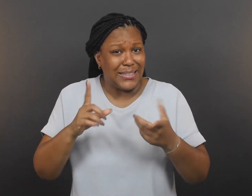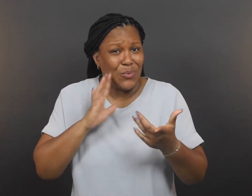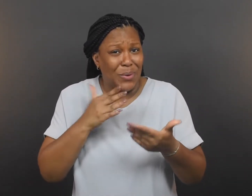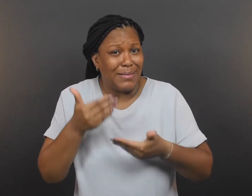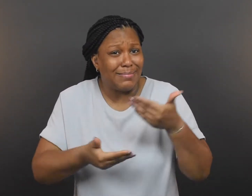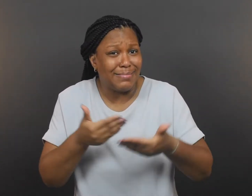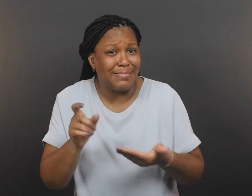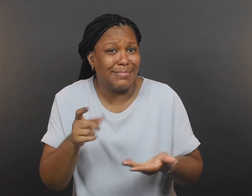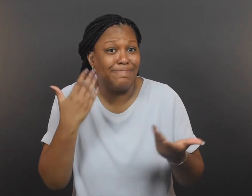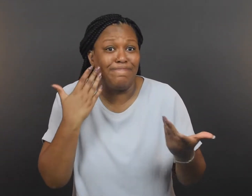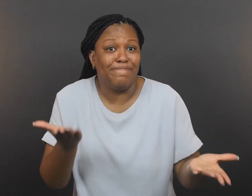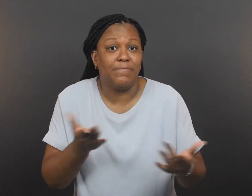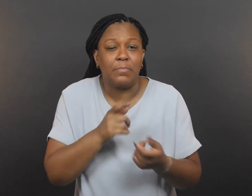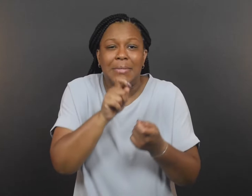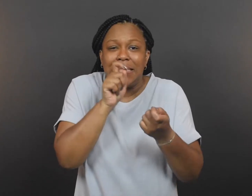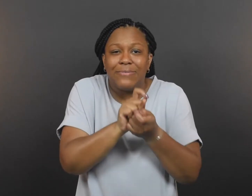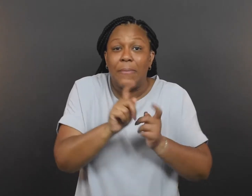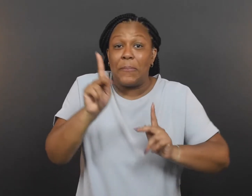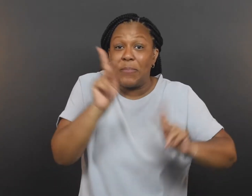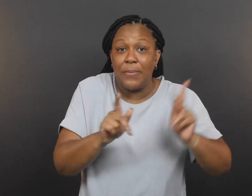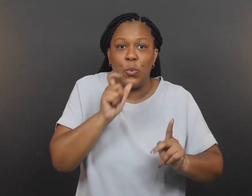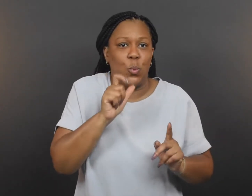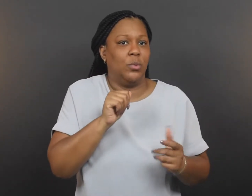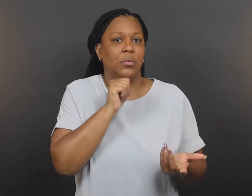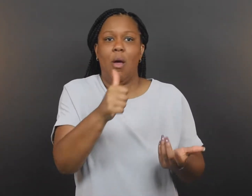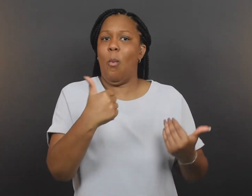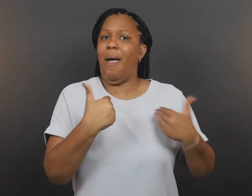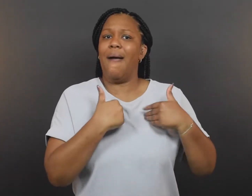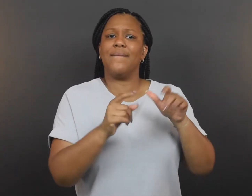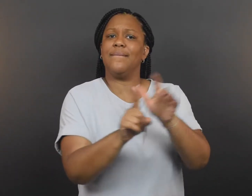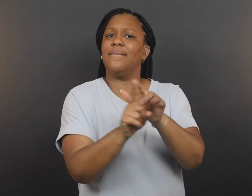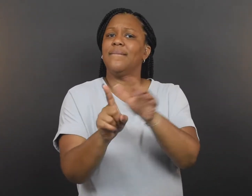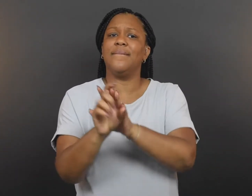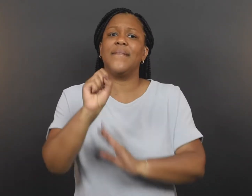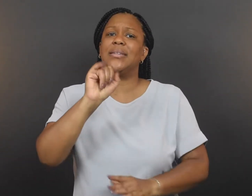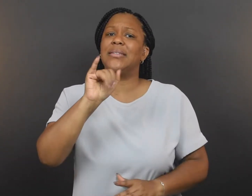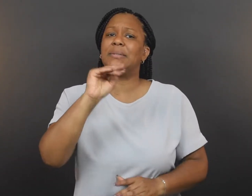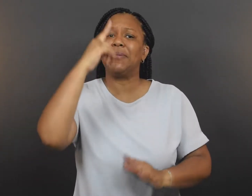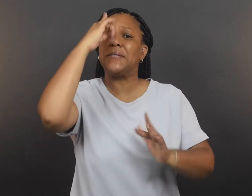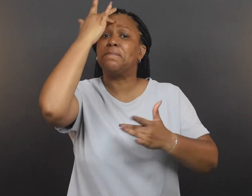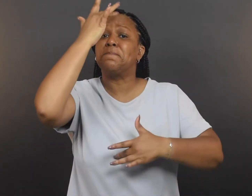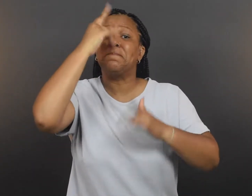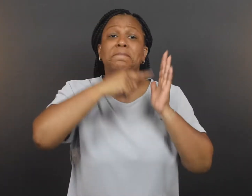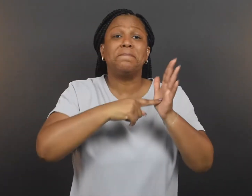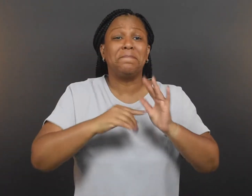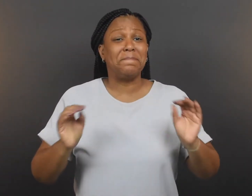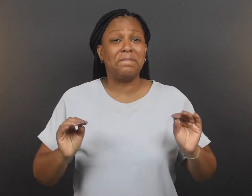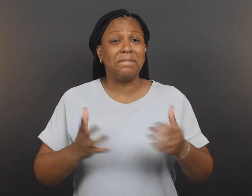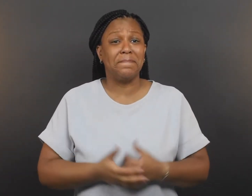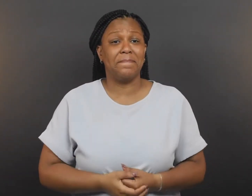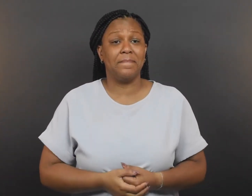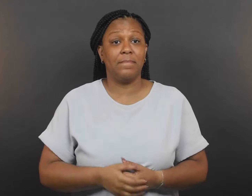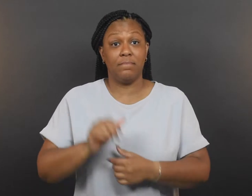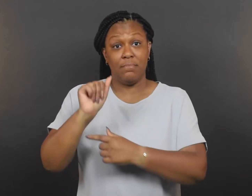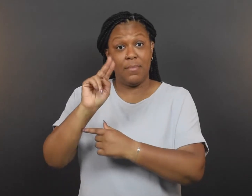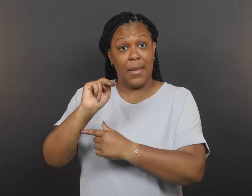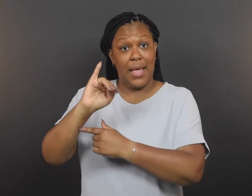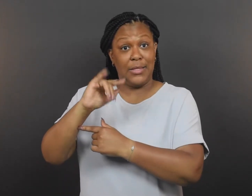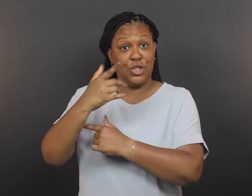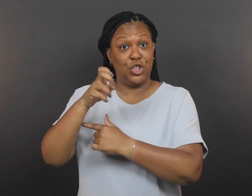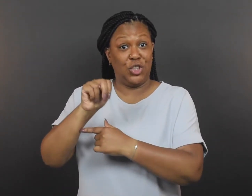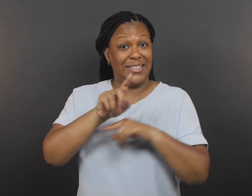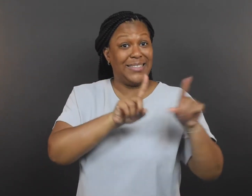particularly in people who don’t have symptoms,” Jessica says.